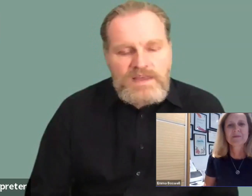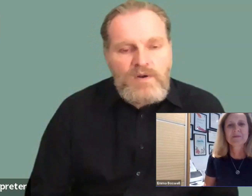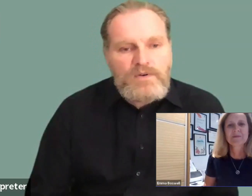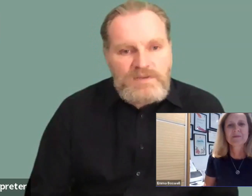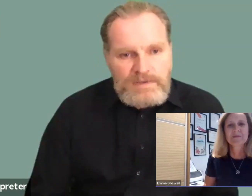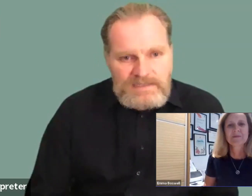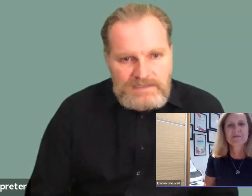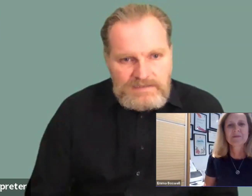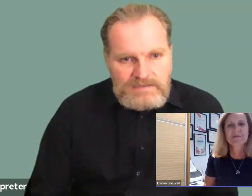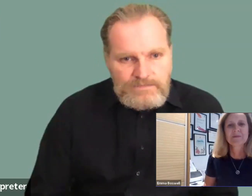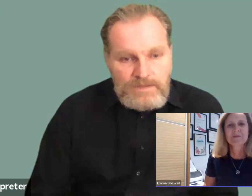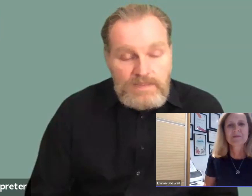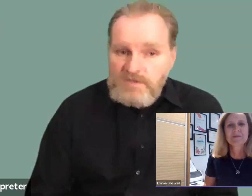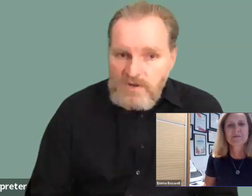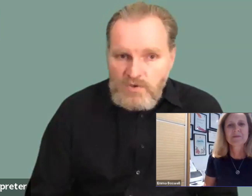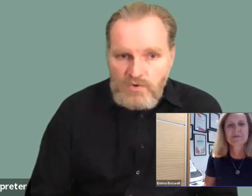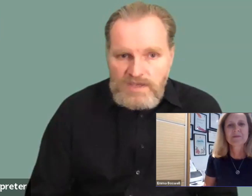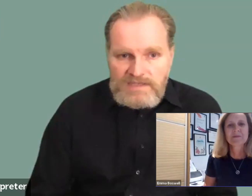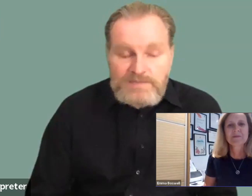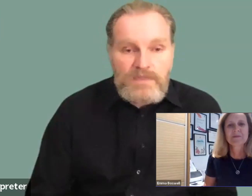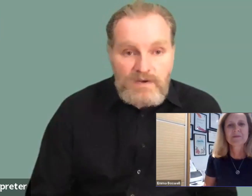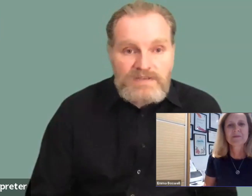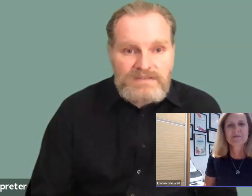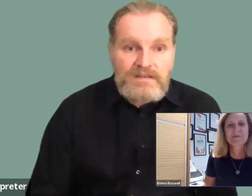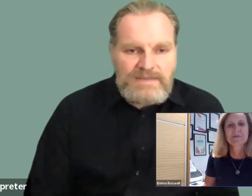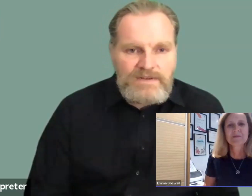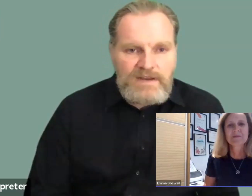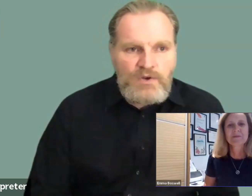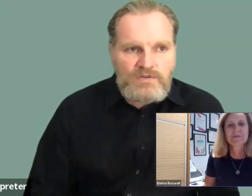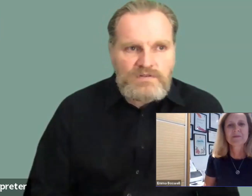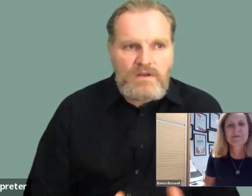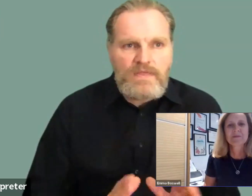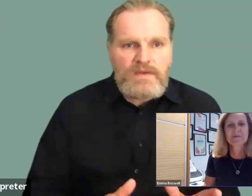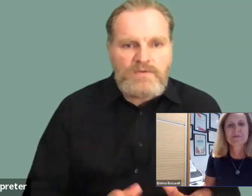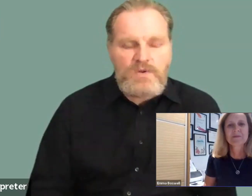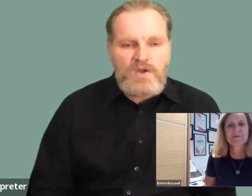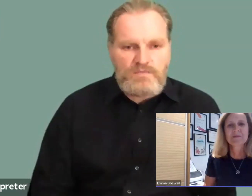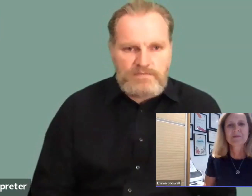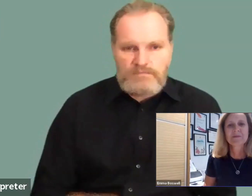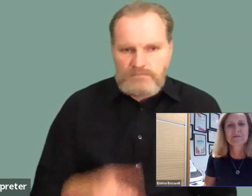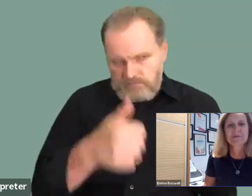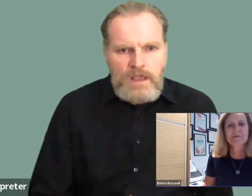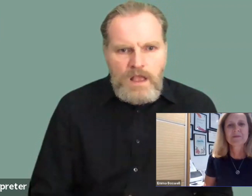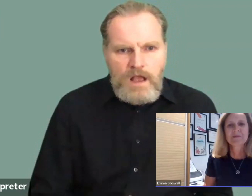there are possibilities. There is no cure yet, but there is definitely not, “There is no hope.”